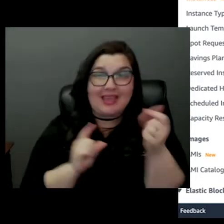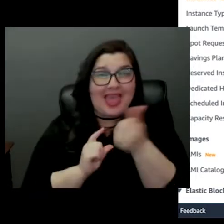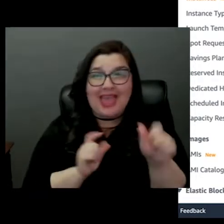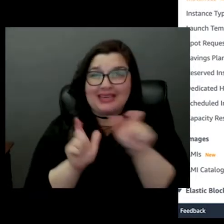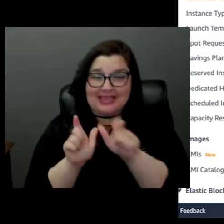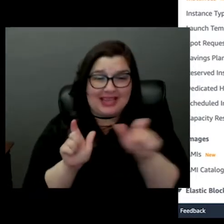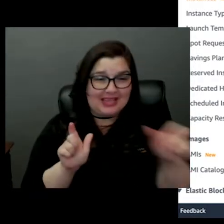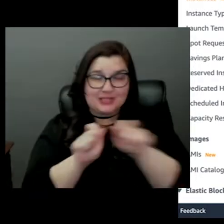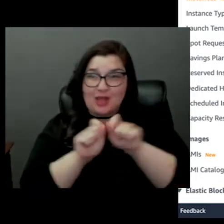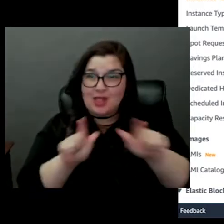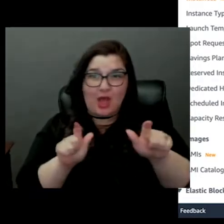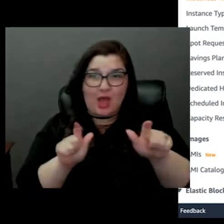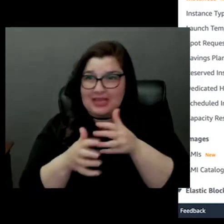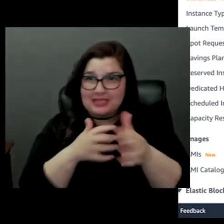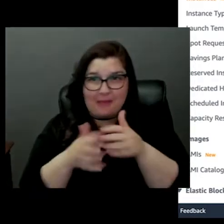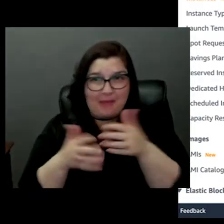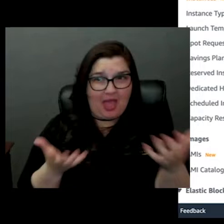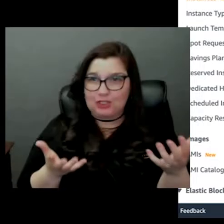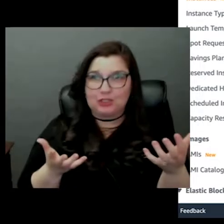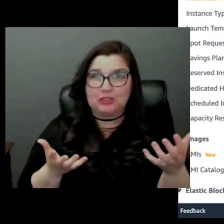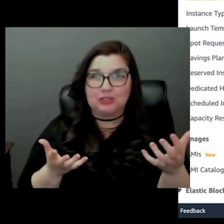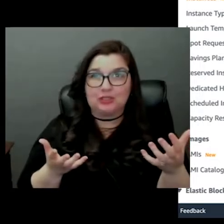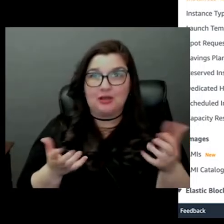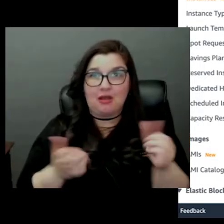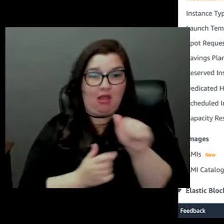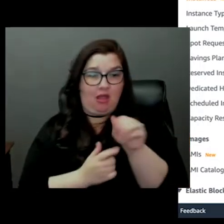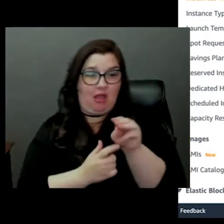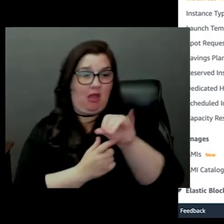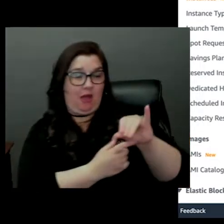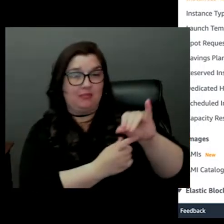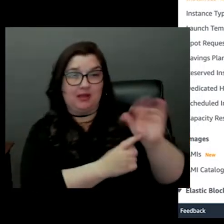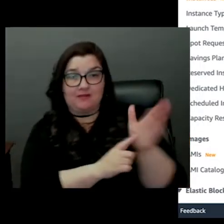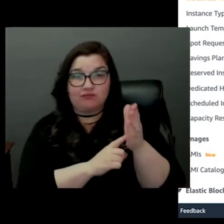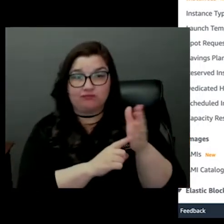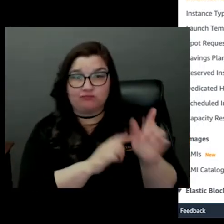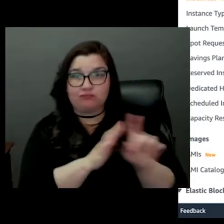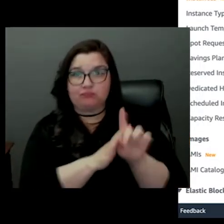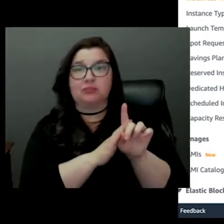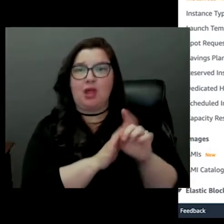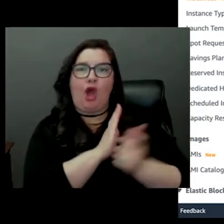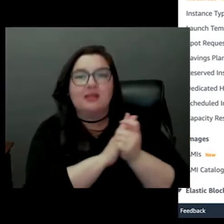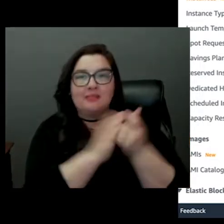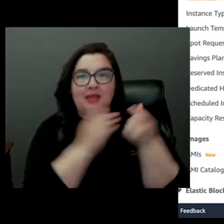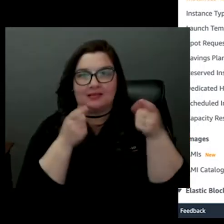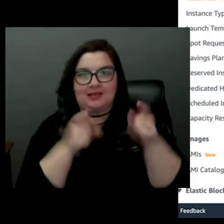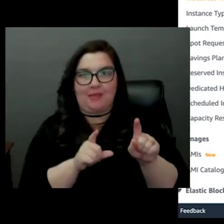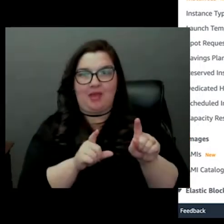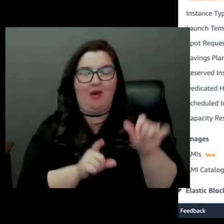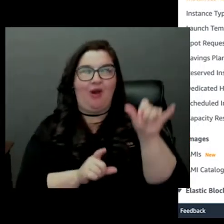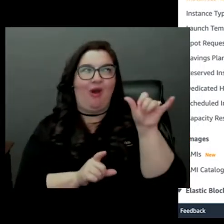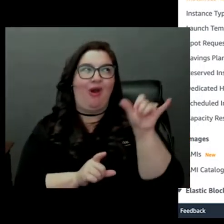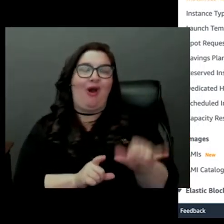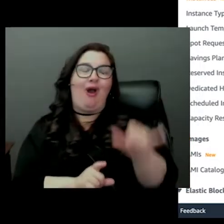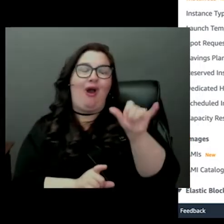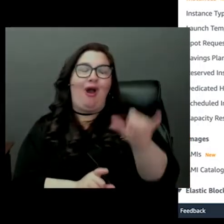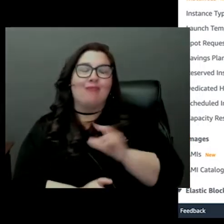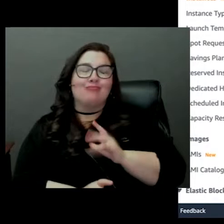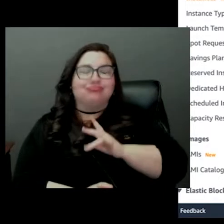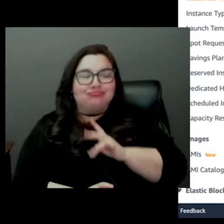Is once it's the Omni's flagged, it just automatically happens. Super cool. So what you can see here is-